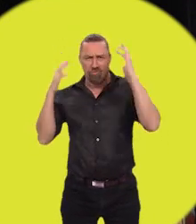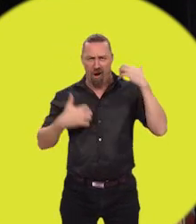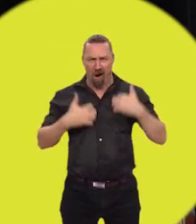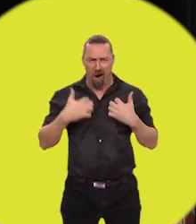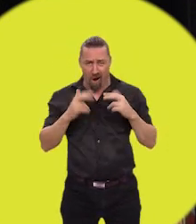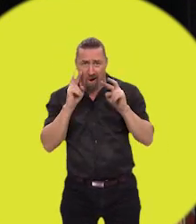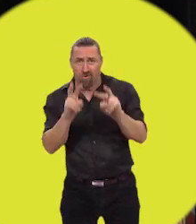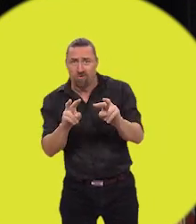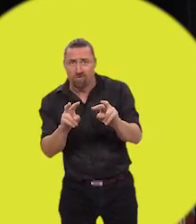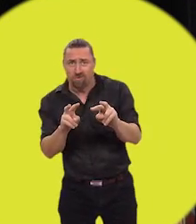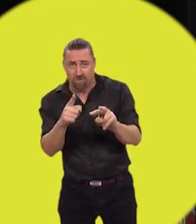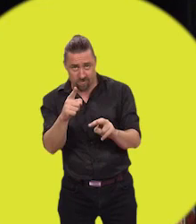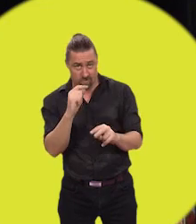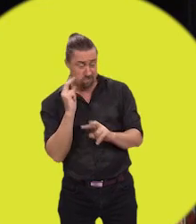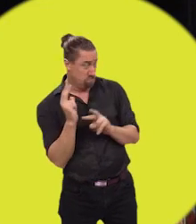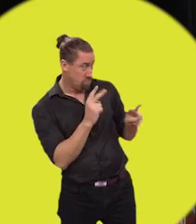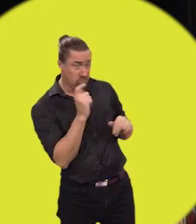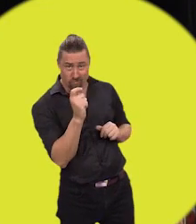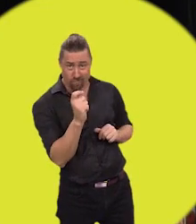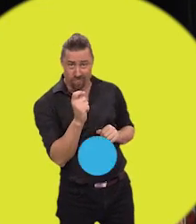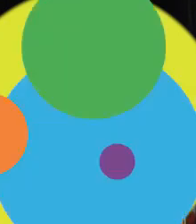Sounds great, doesn't it? Well, we'll hear it right after this.